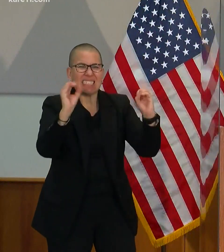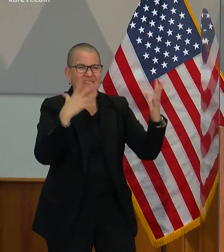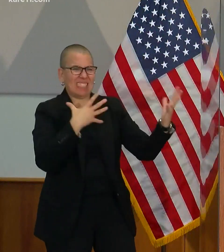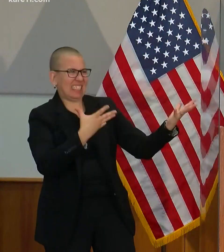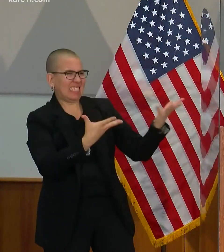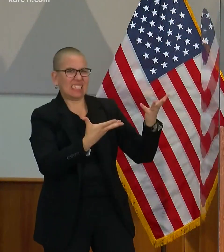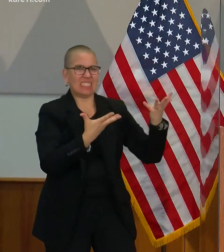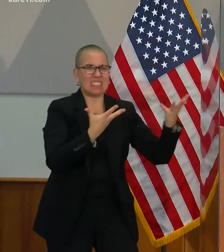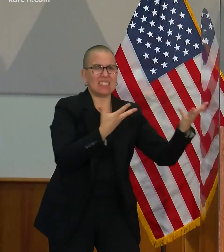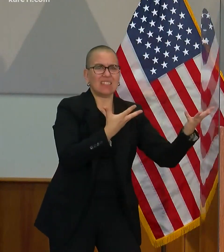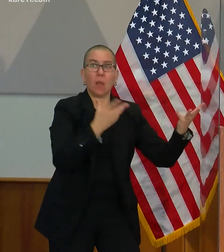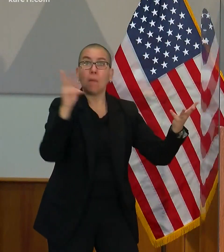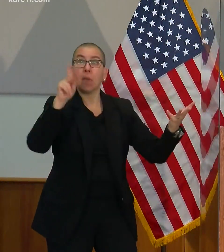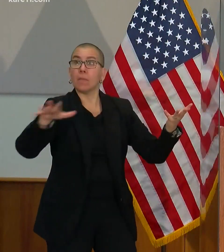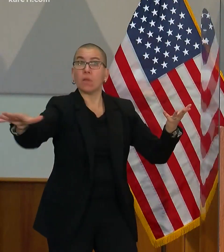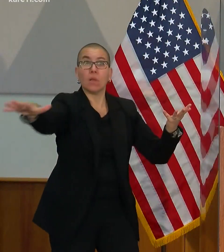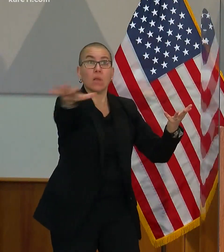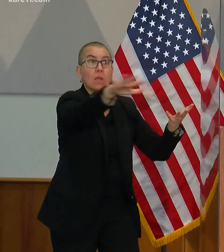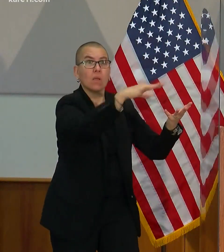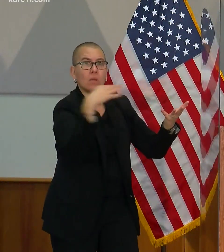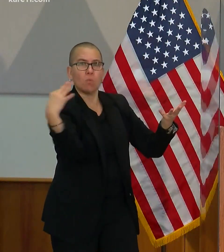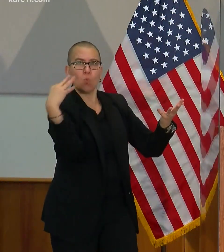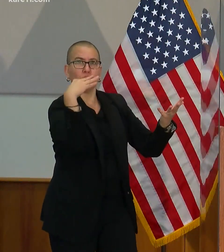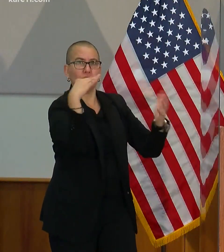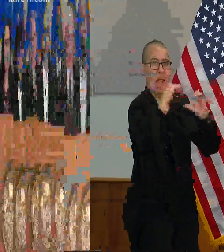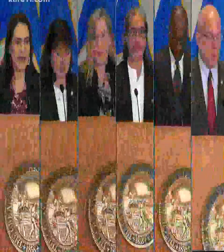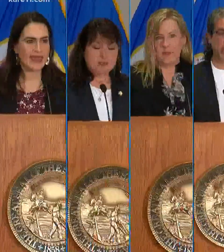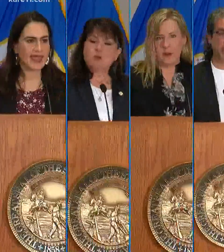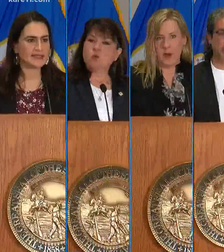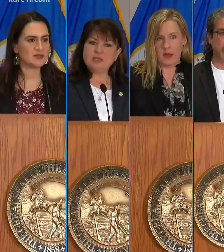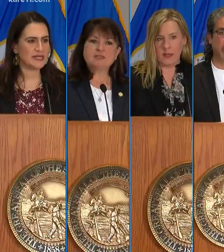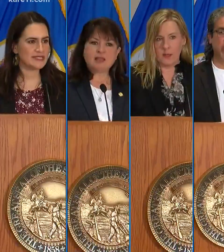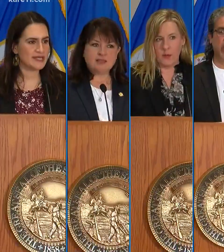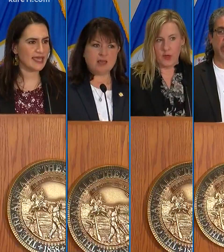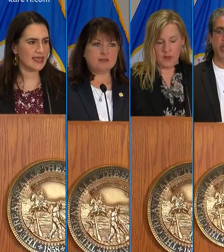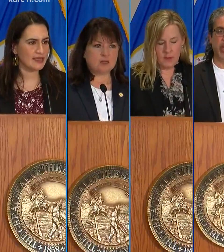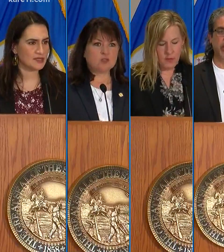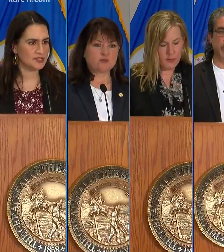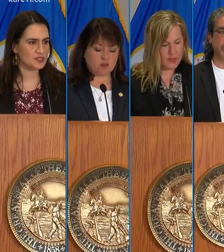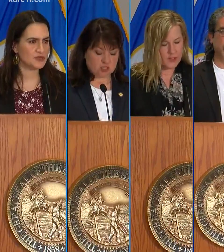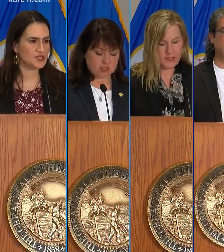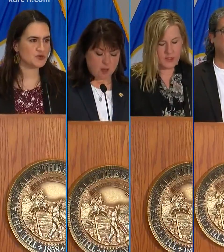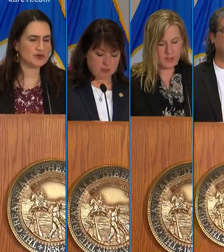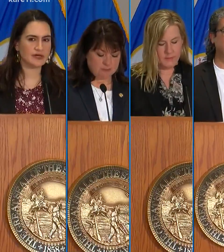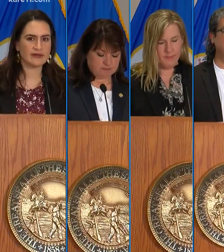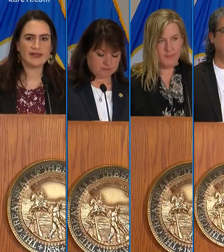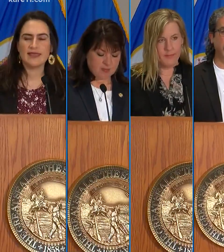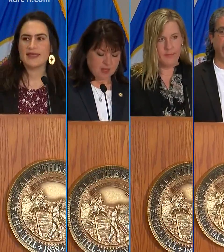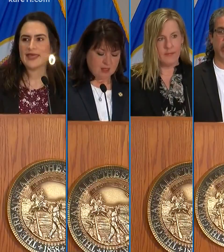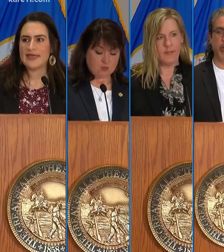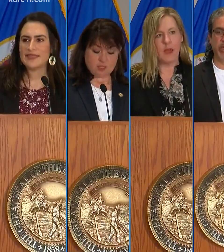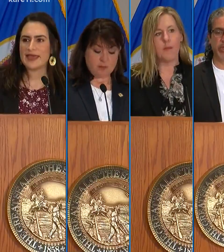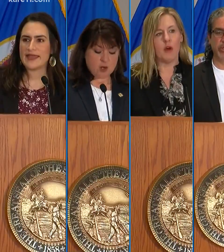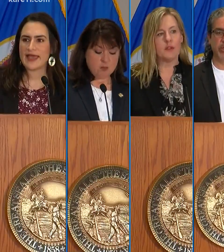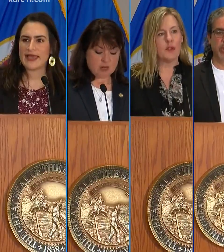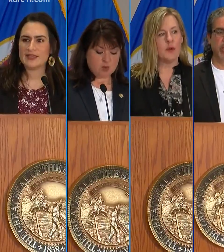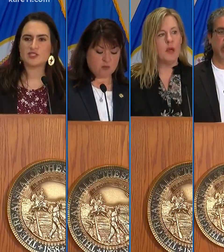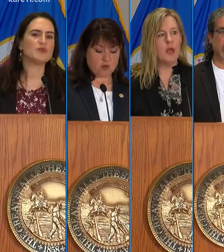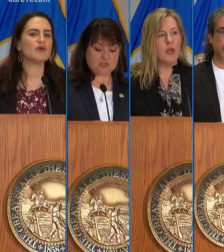SESSION IN THE HOUSE AND SENATE ARE STILL MILES APART ON POLICE REFORMS. THAT'S WHY GOVERNOR WALZ TODAY WENT INTO FULL COURT